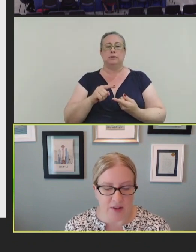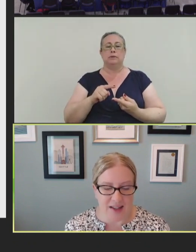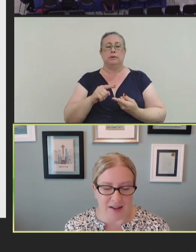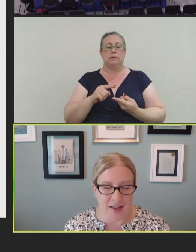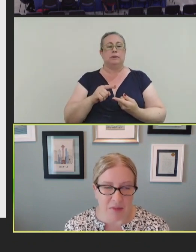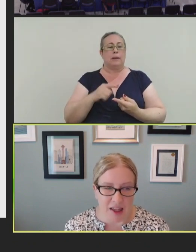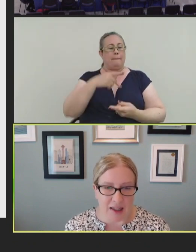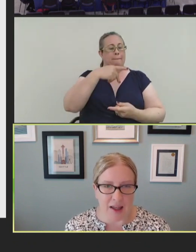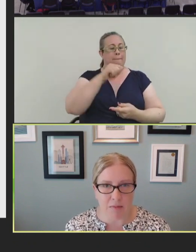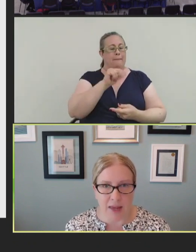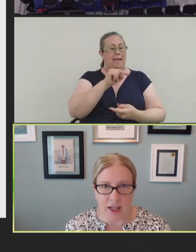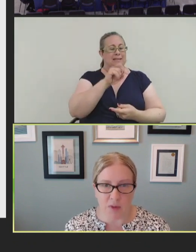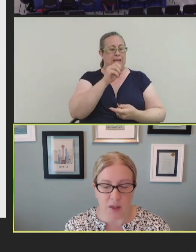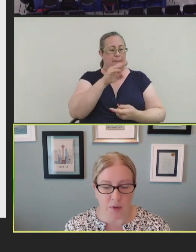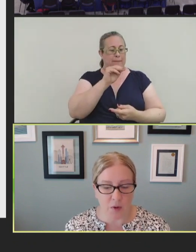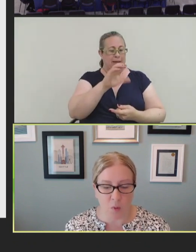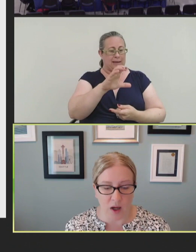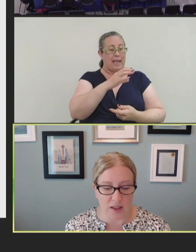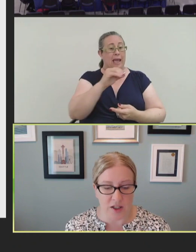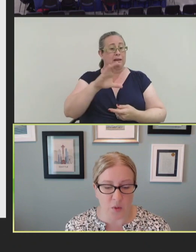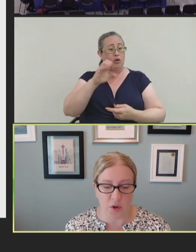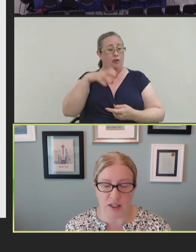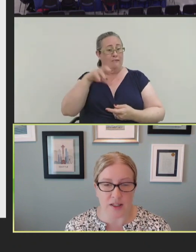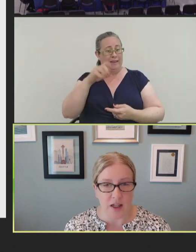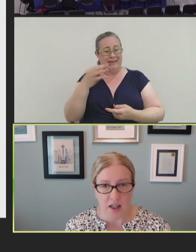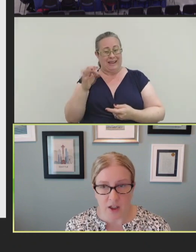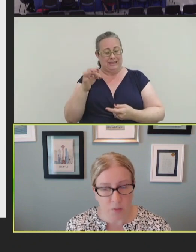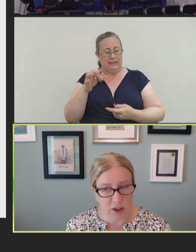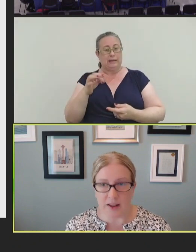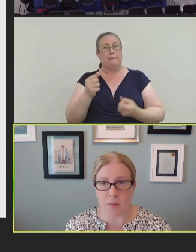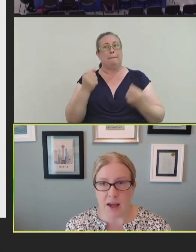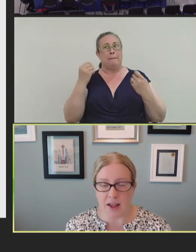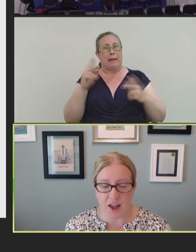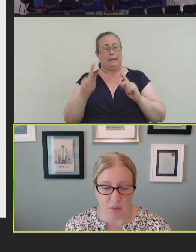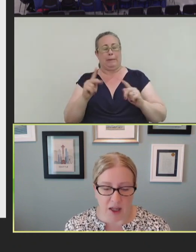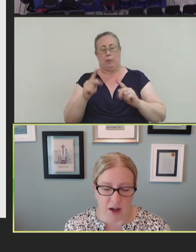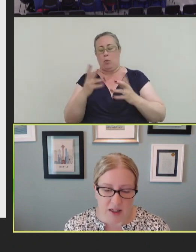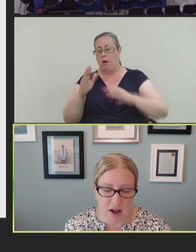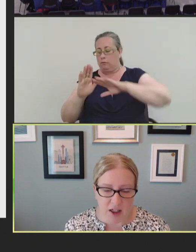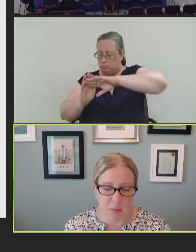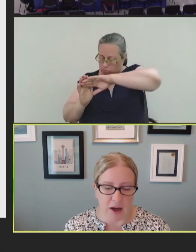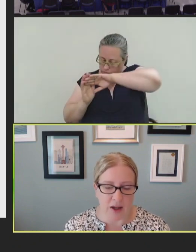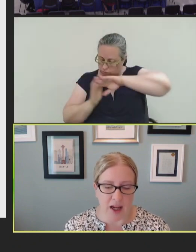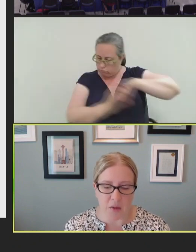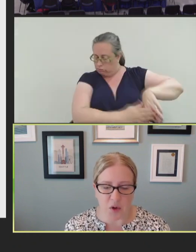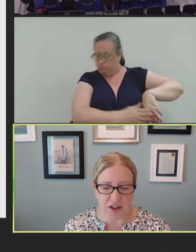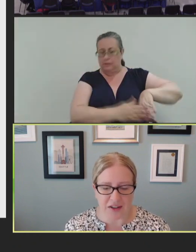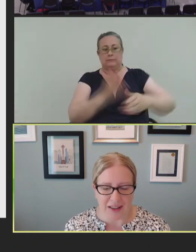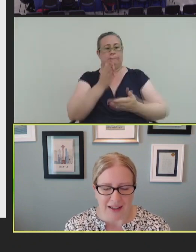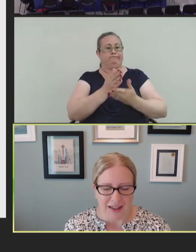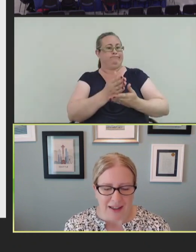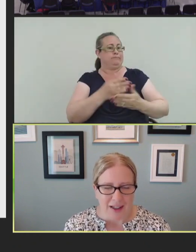is now something that many people want to put completely behind them and not talk about anymore.